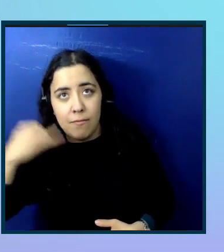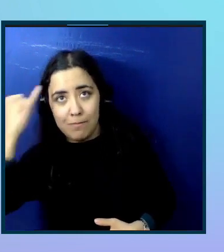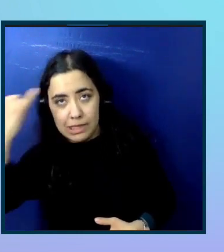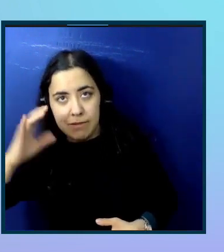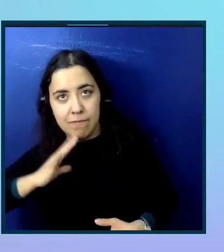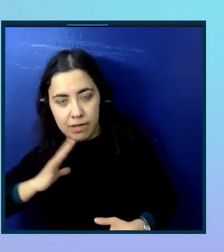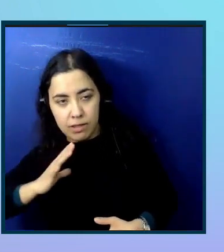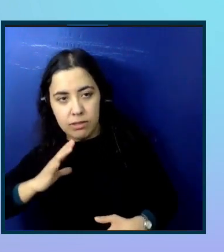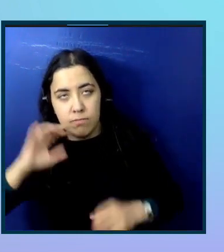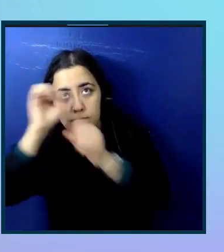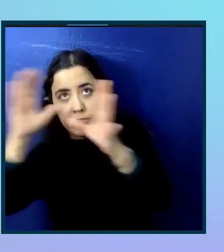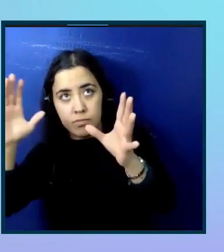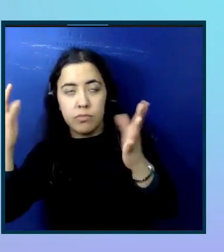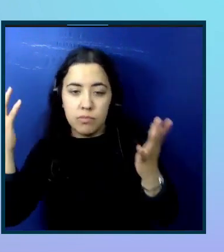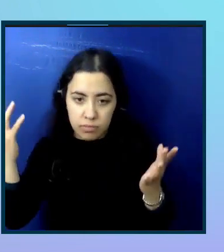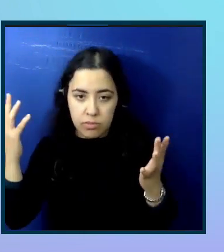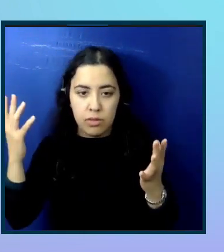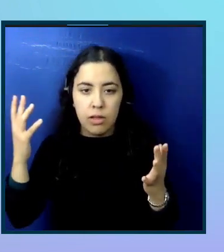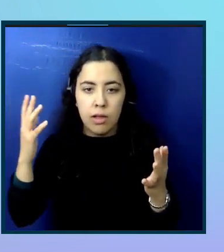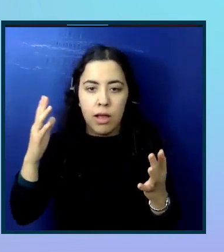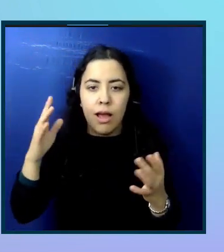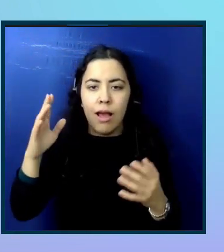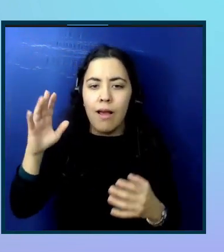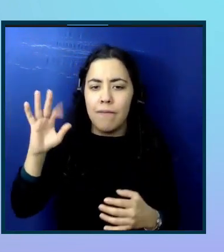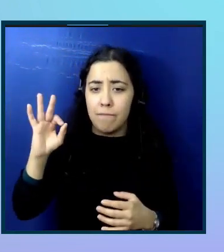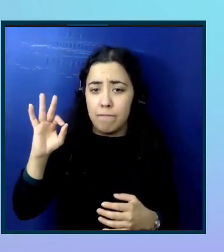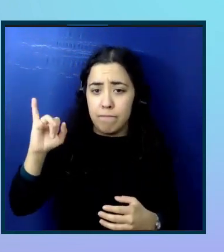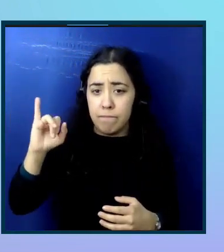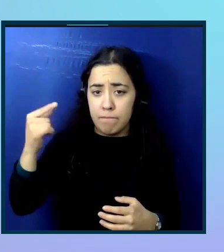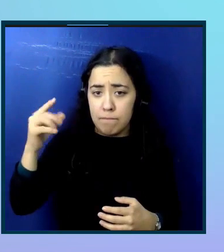But Figma is a prototype application